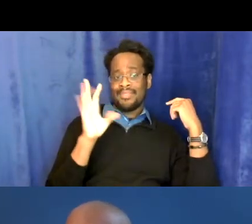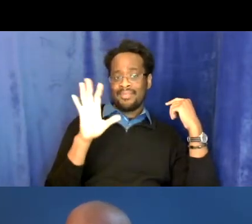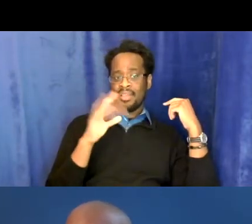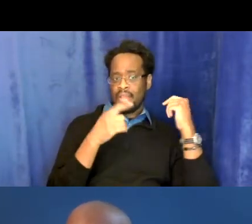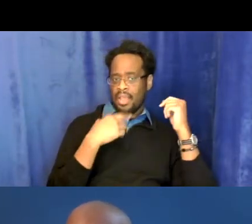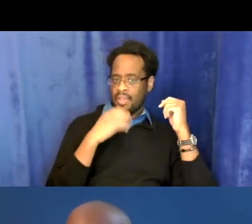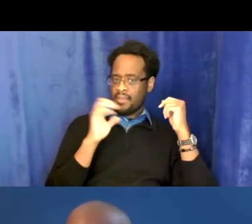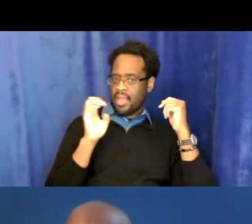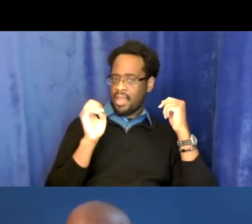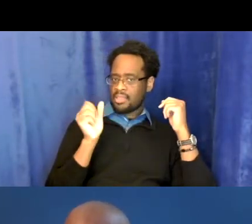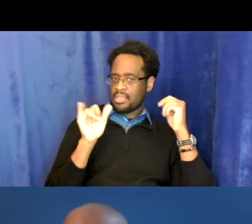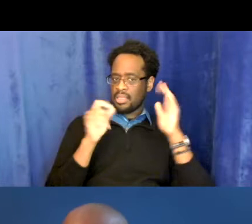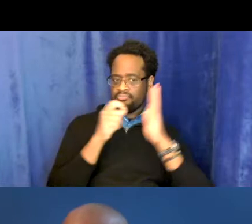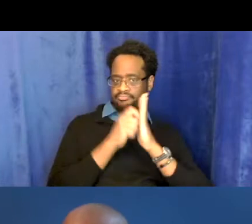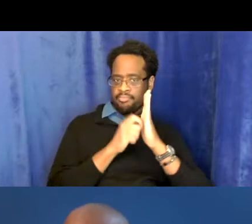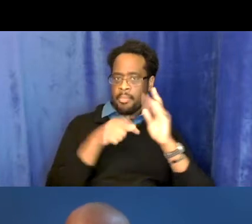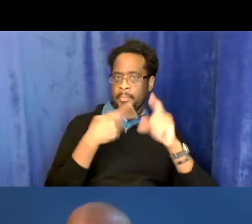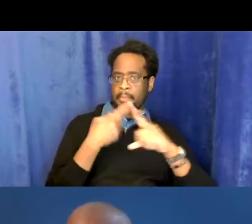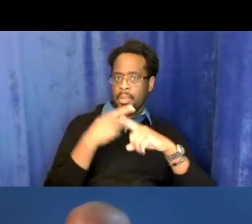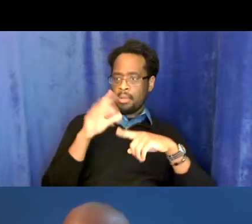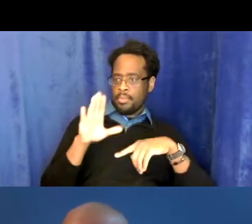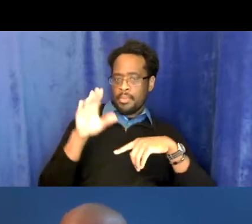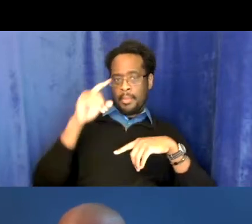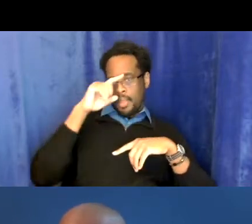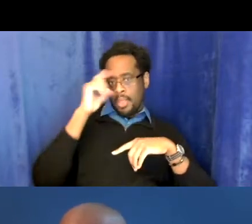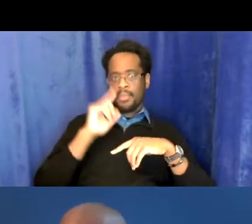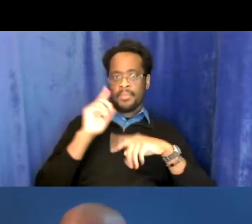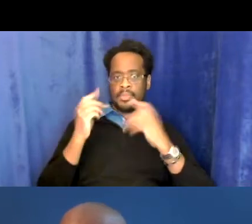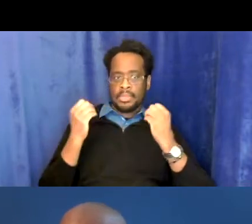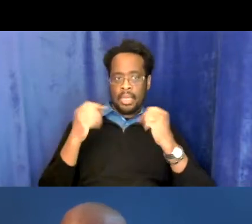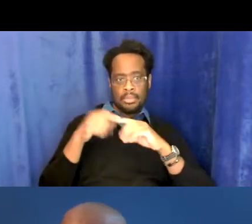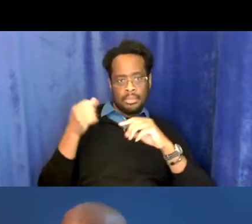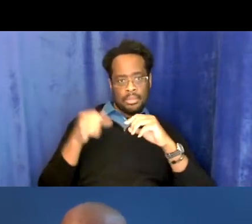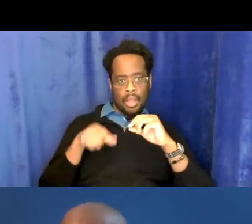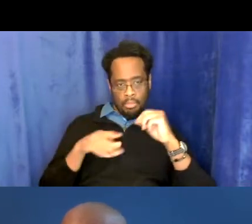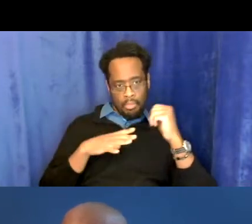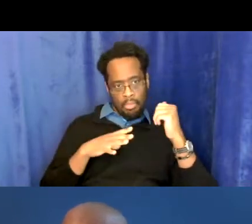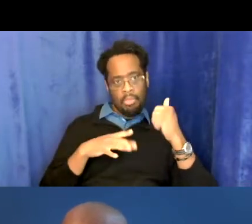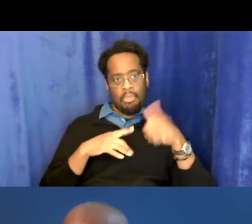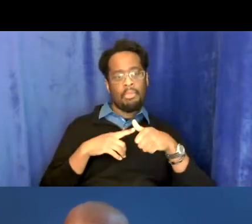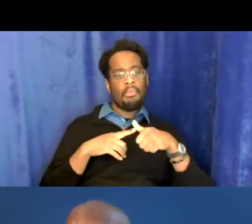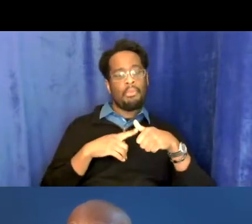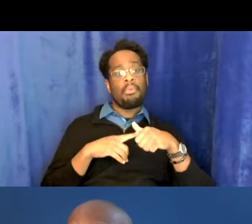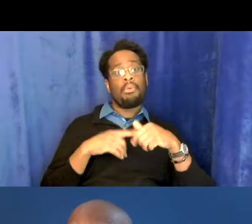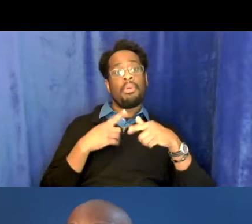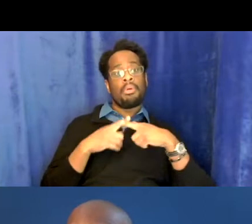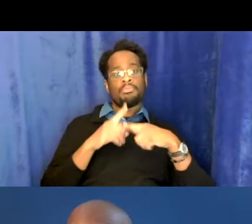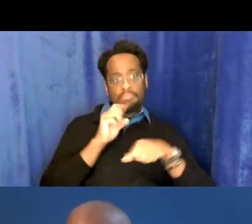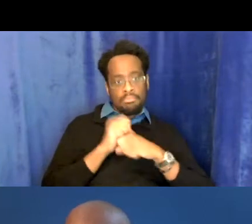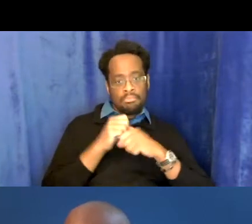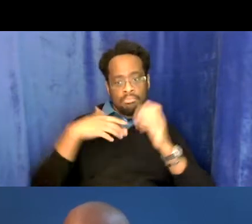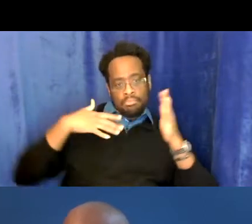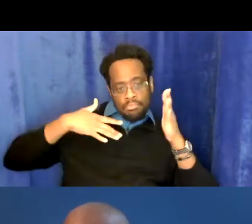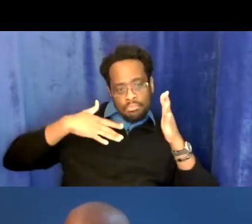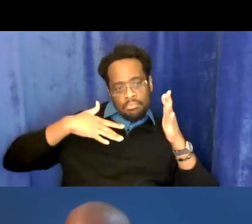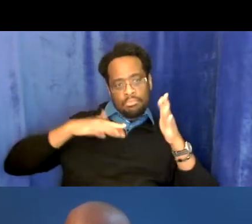to 1965 there was an essay that was written by a black deaf person about signing in the south and